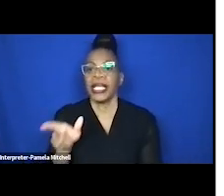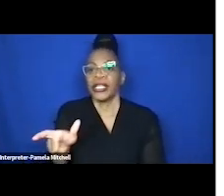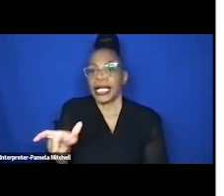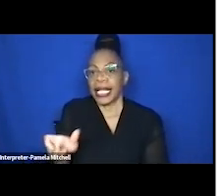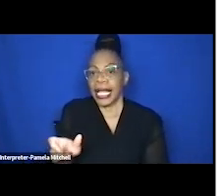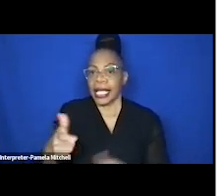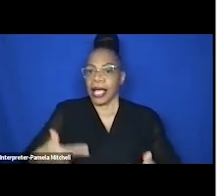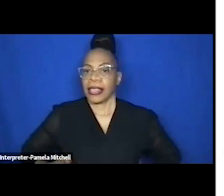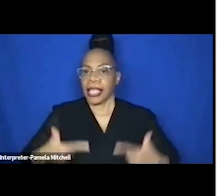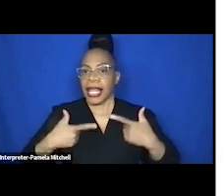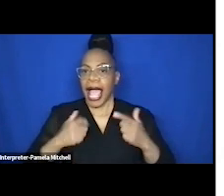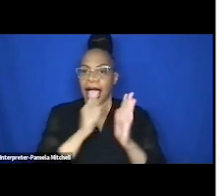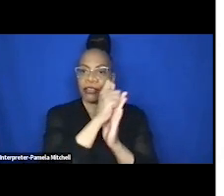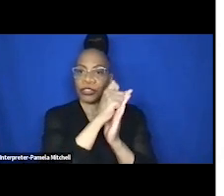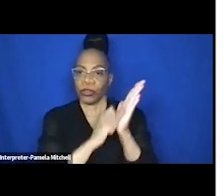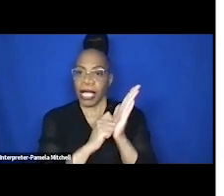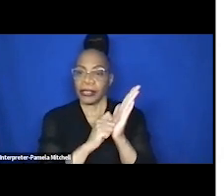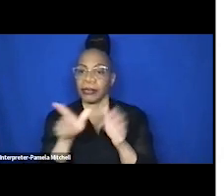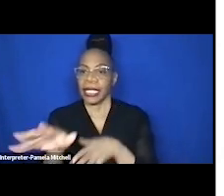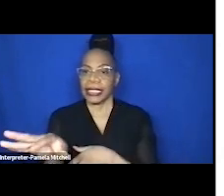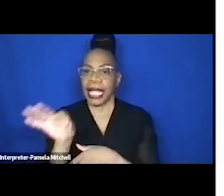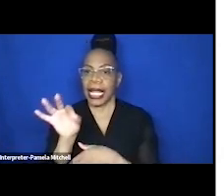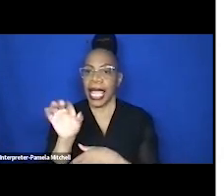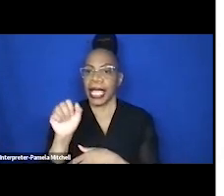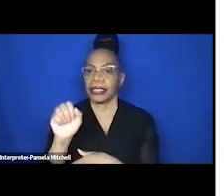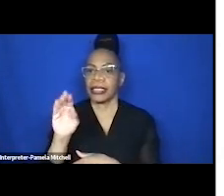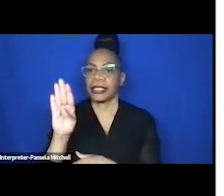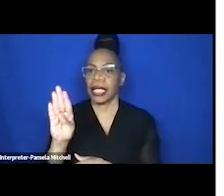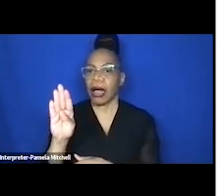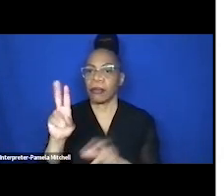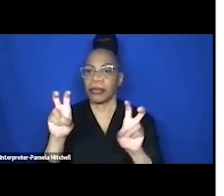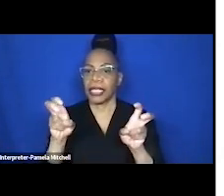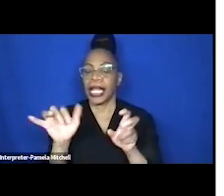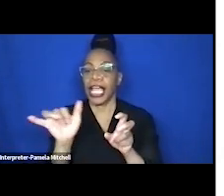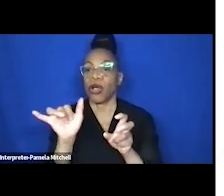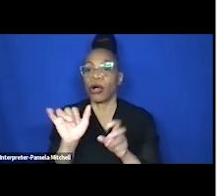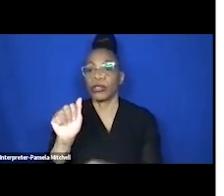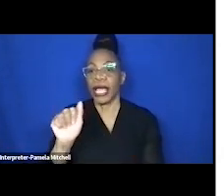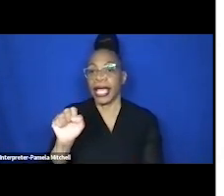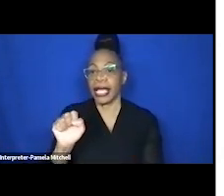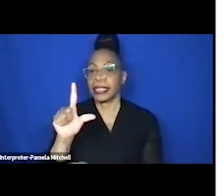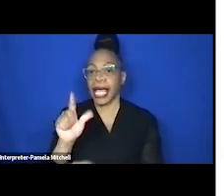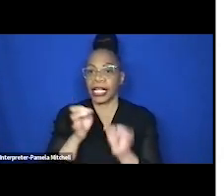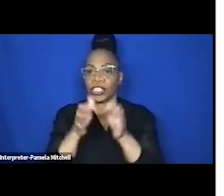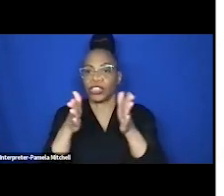and select show subtitle. For ASL interpretation, you can pin the interpreter video by selecting the three dots